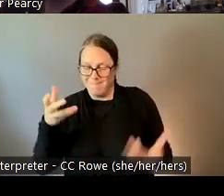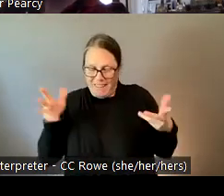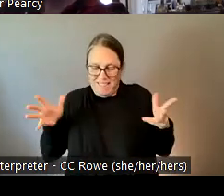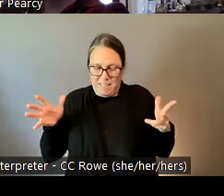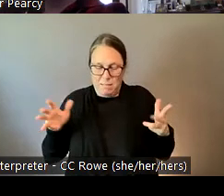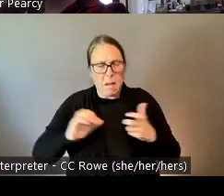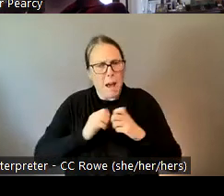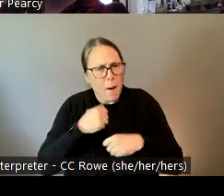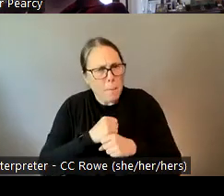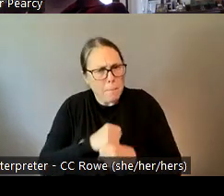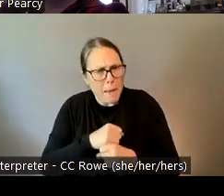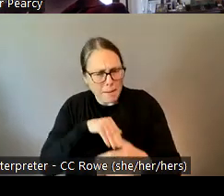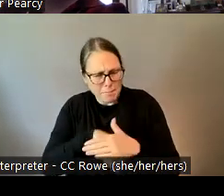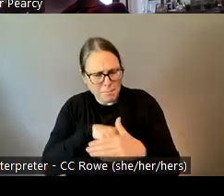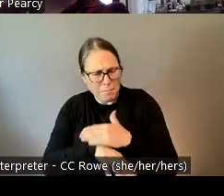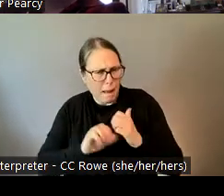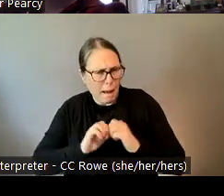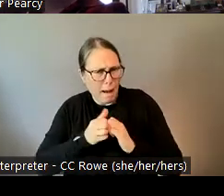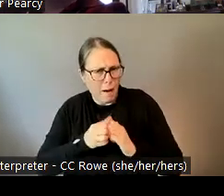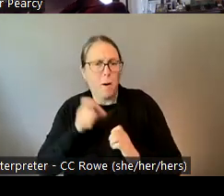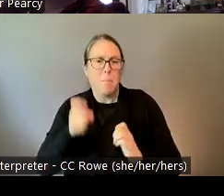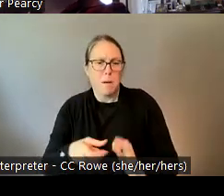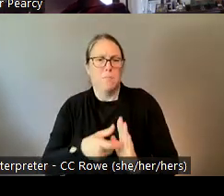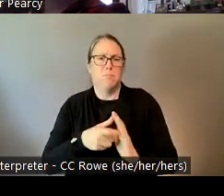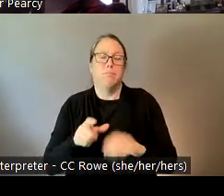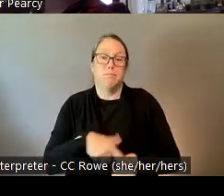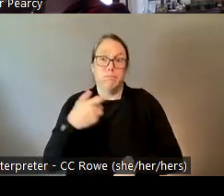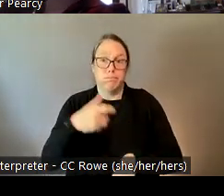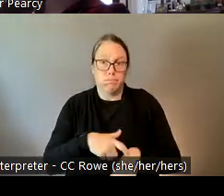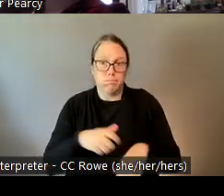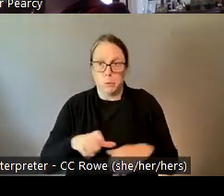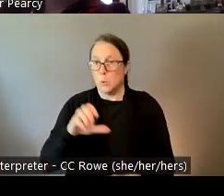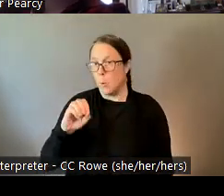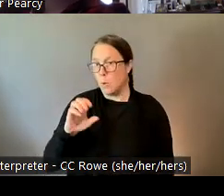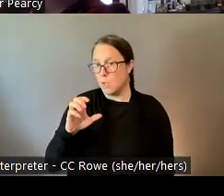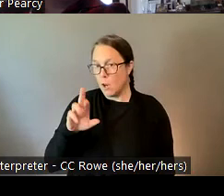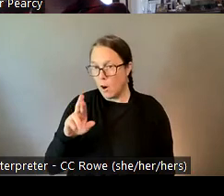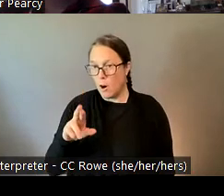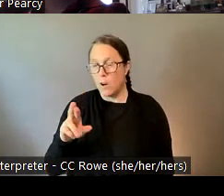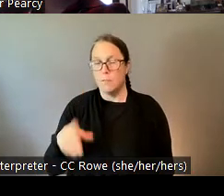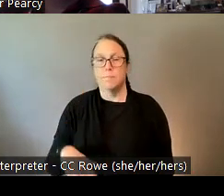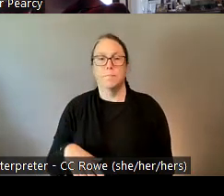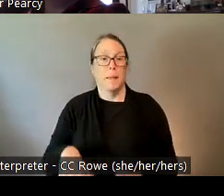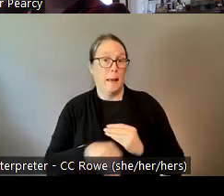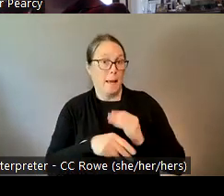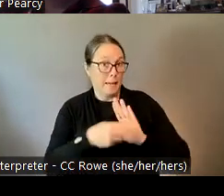is to spend a lot of time doing OCR, adding tags and other formatting.